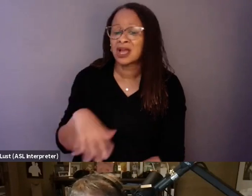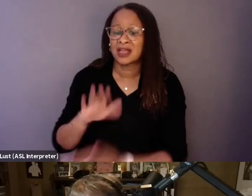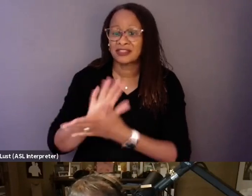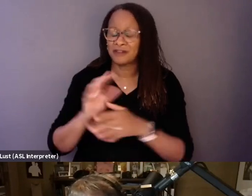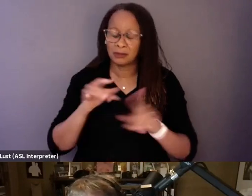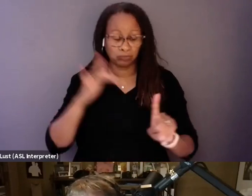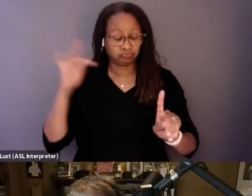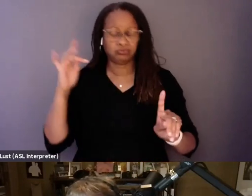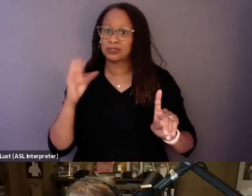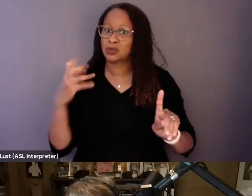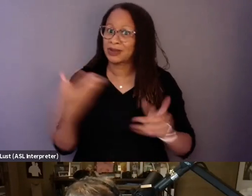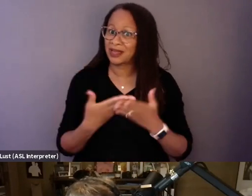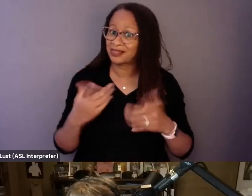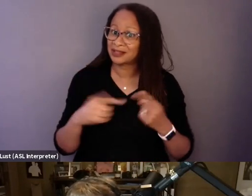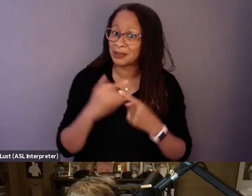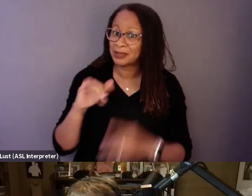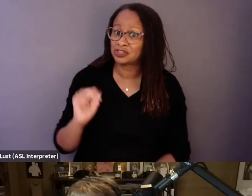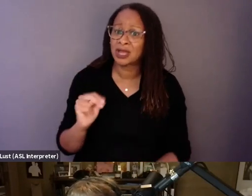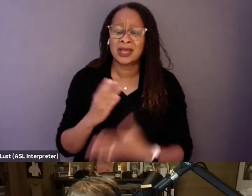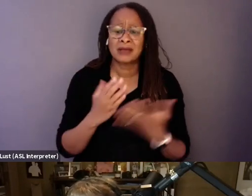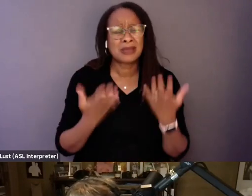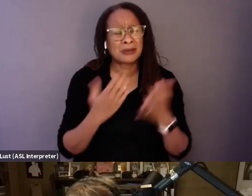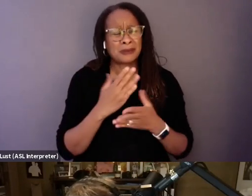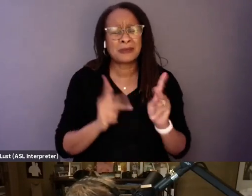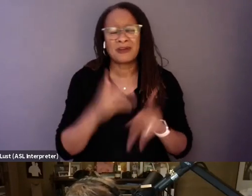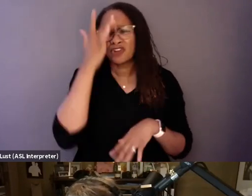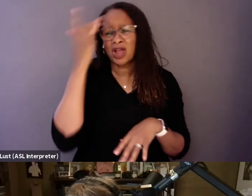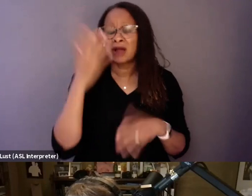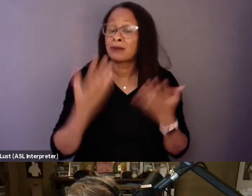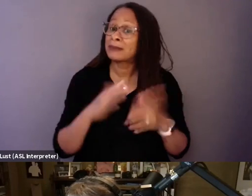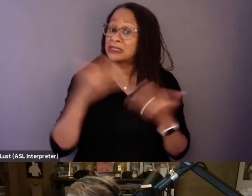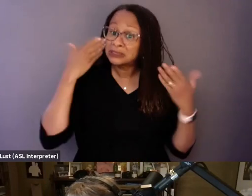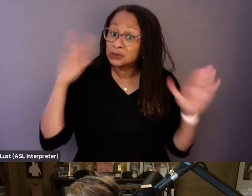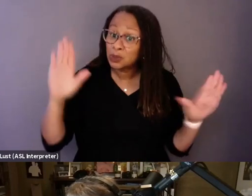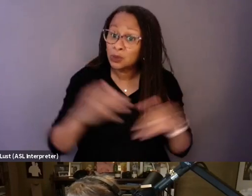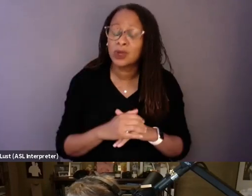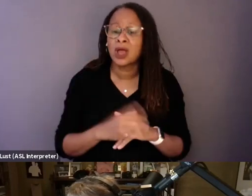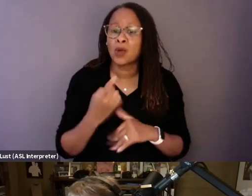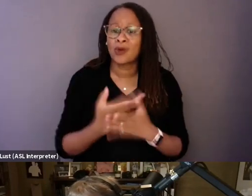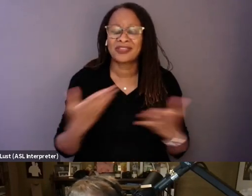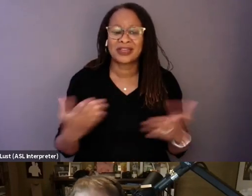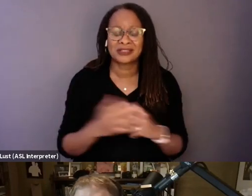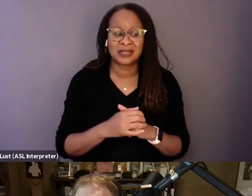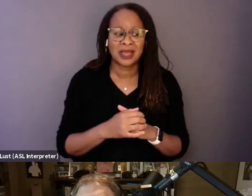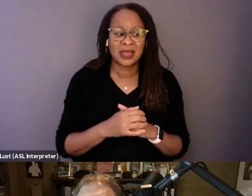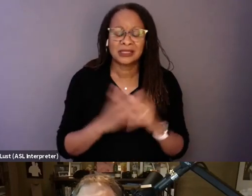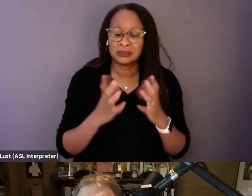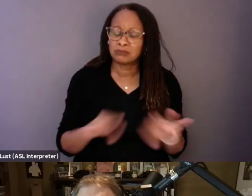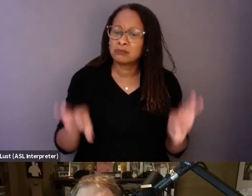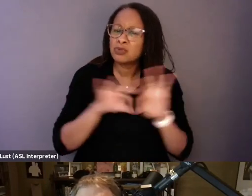that I think people sort of either have forgotten over the years or perhaps never knew. And one of them is that how crucial his blue color background was,